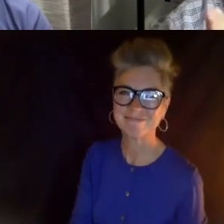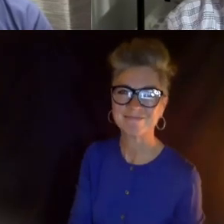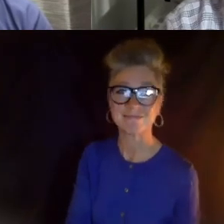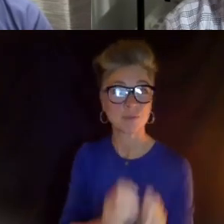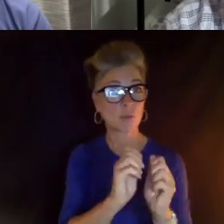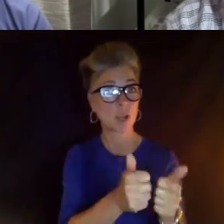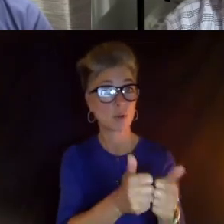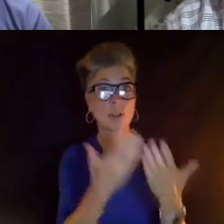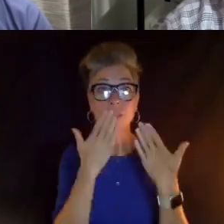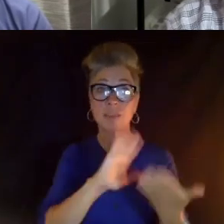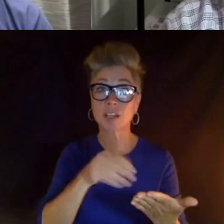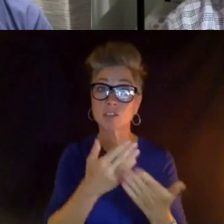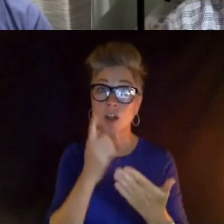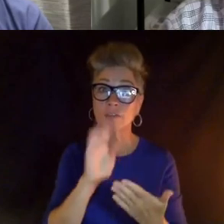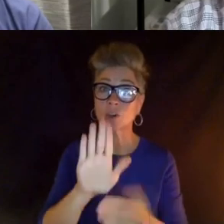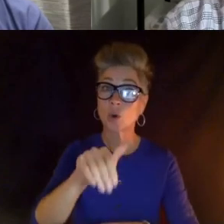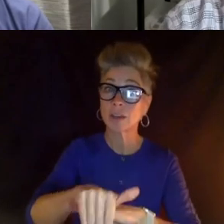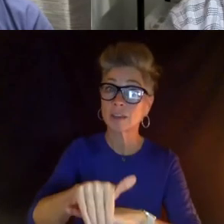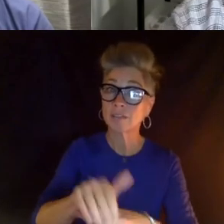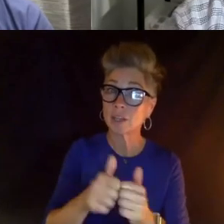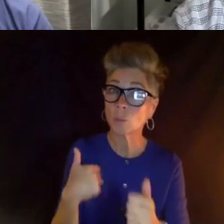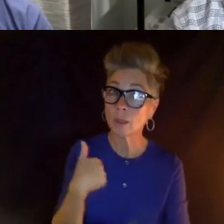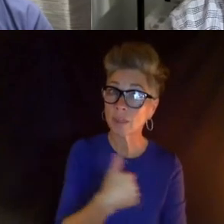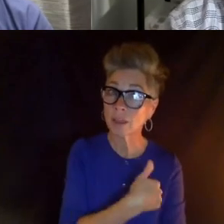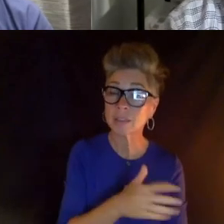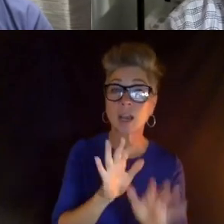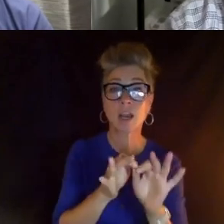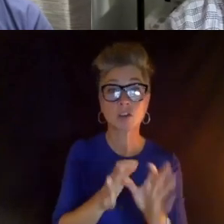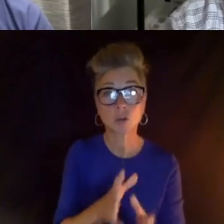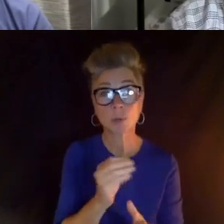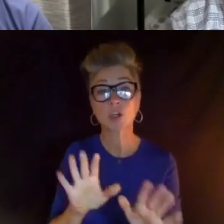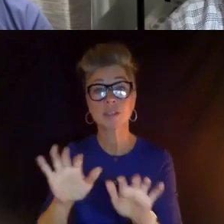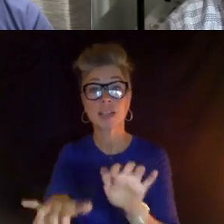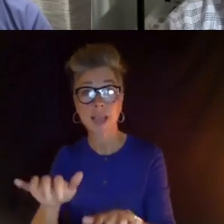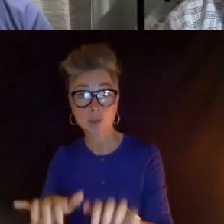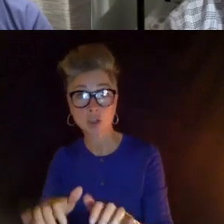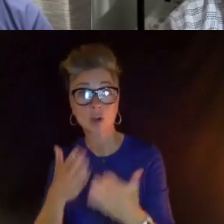And thanks everybody for spending your evening with us, our interpreters and our captioner, thank you too.